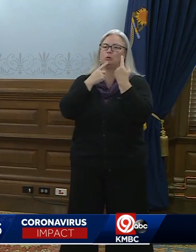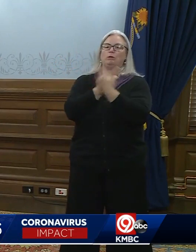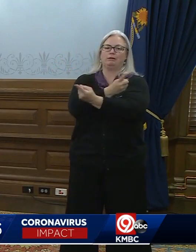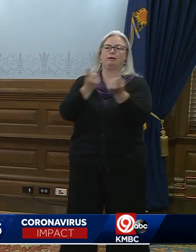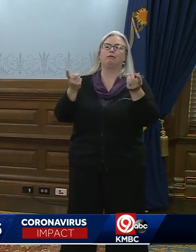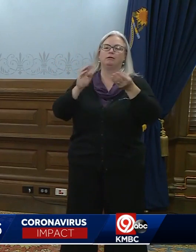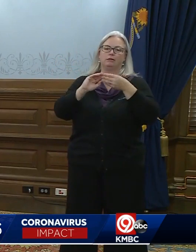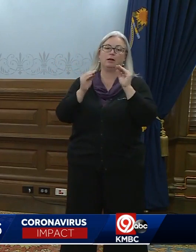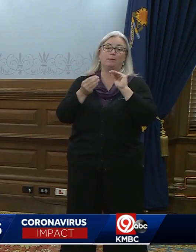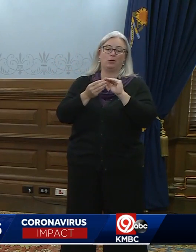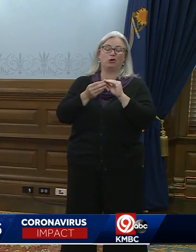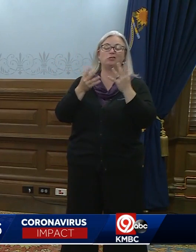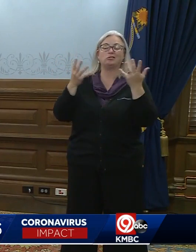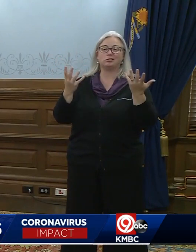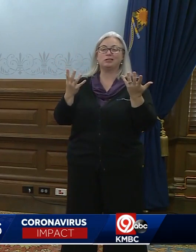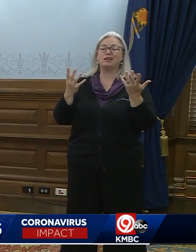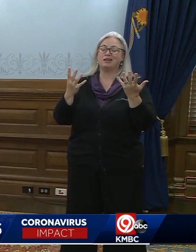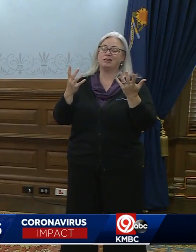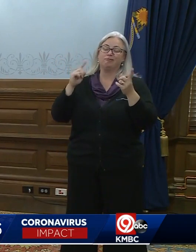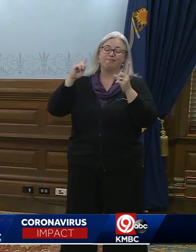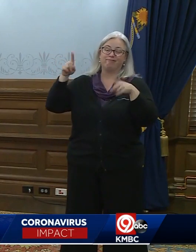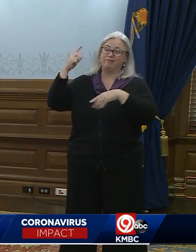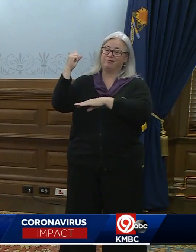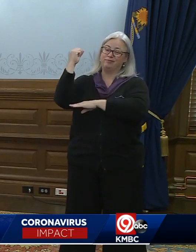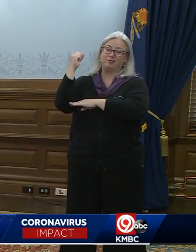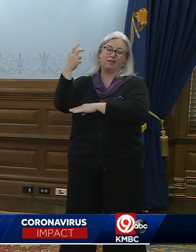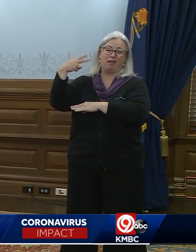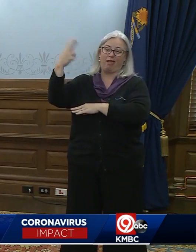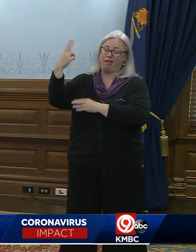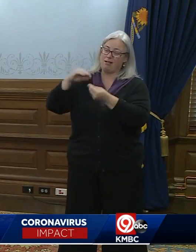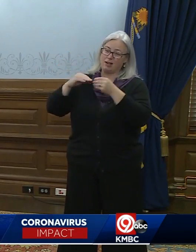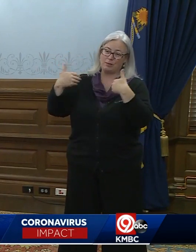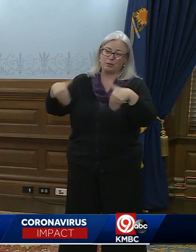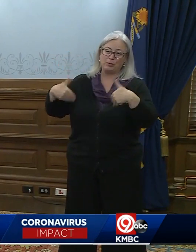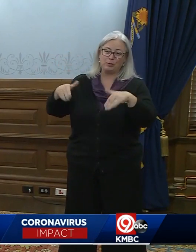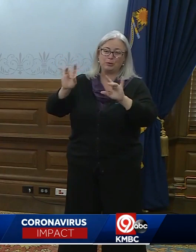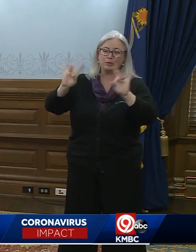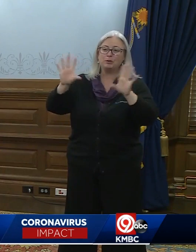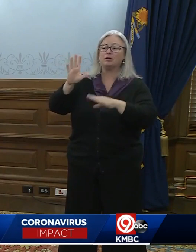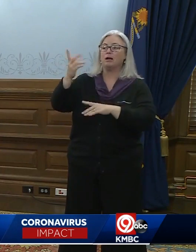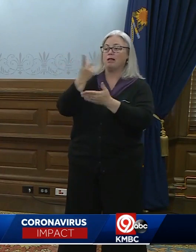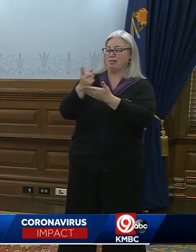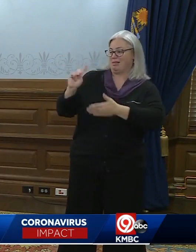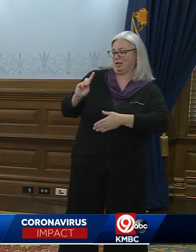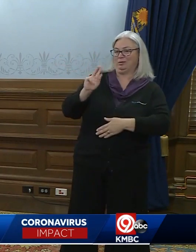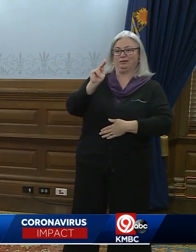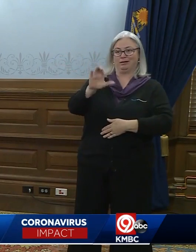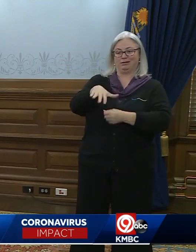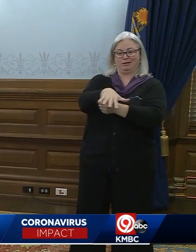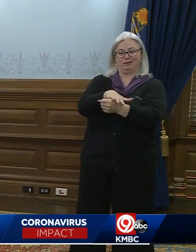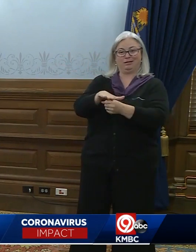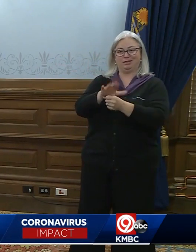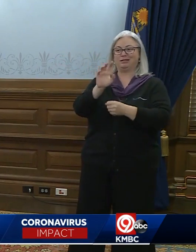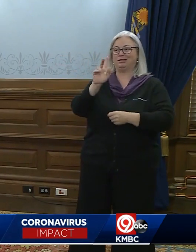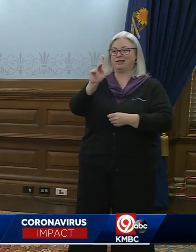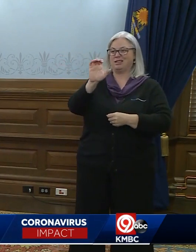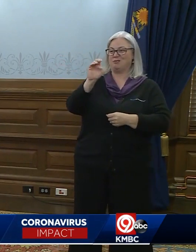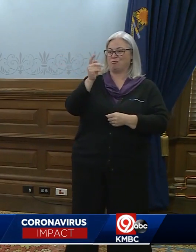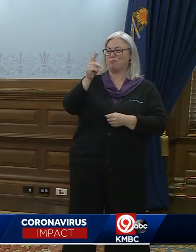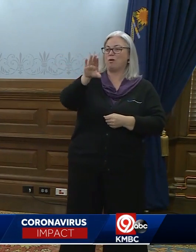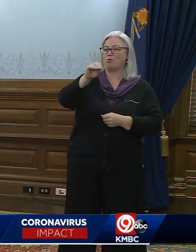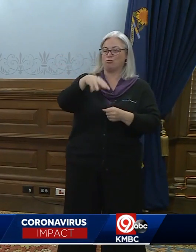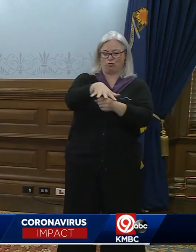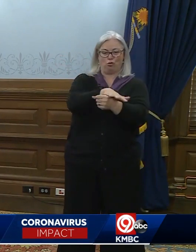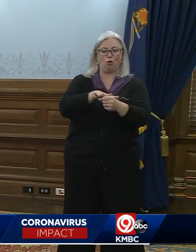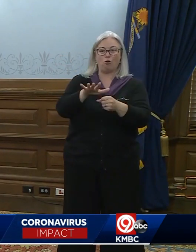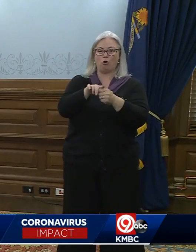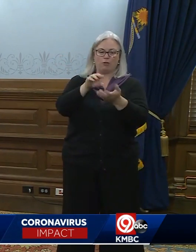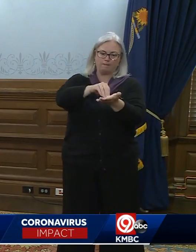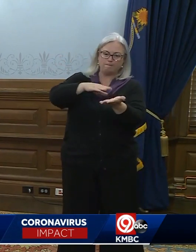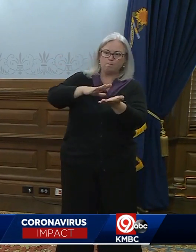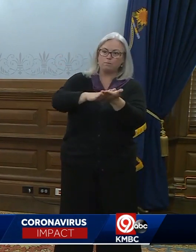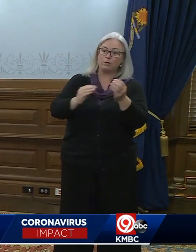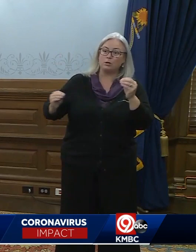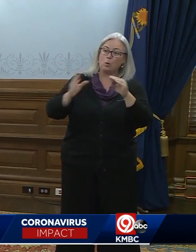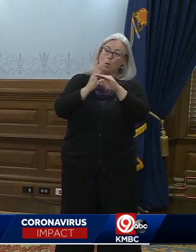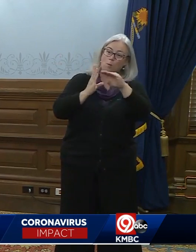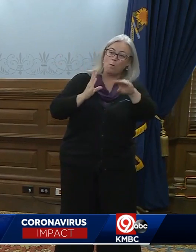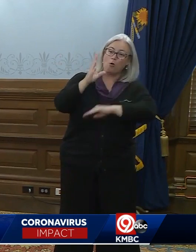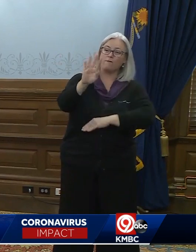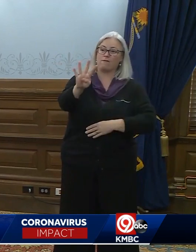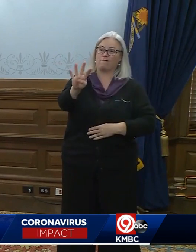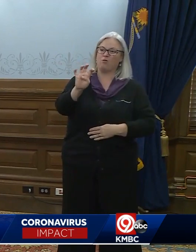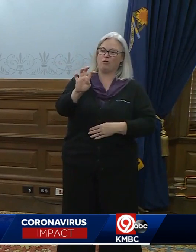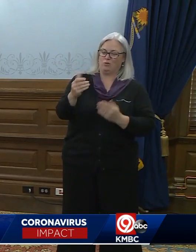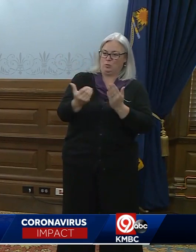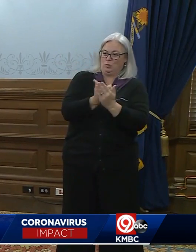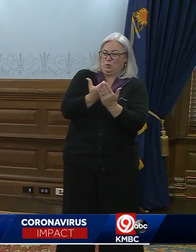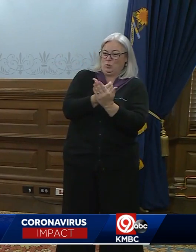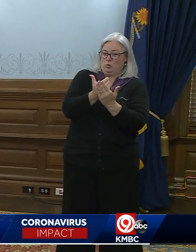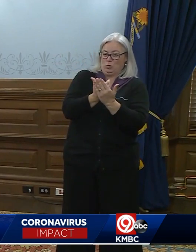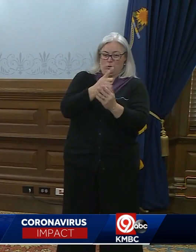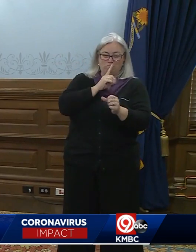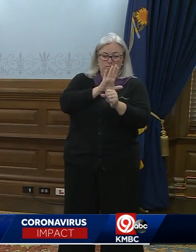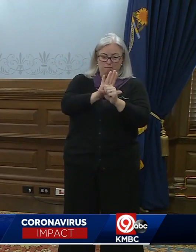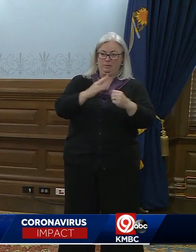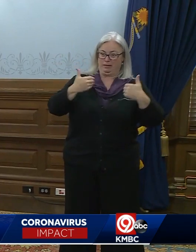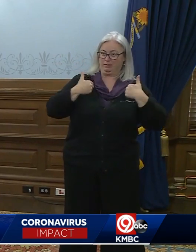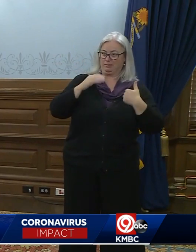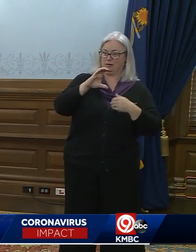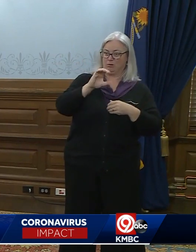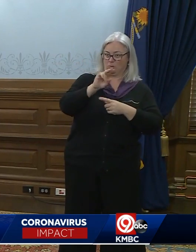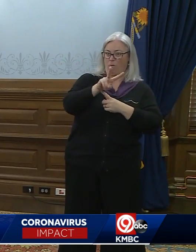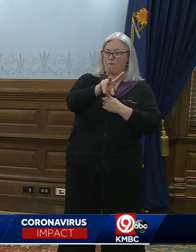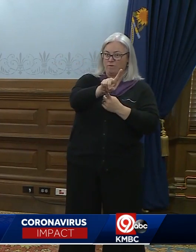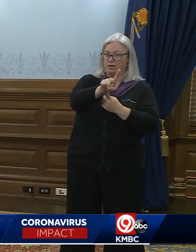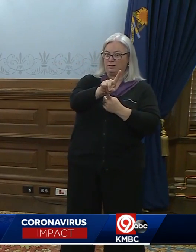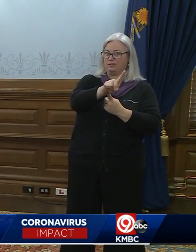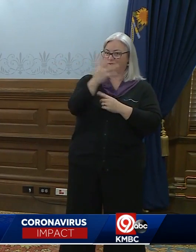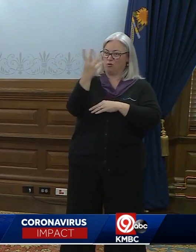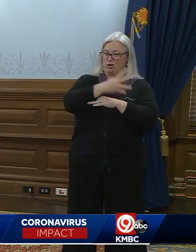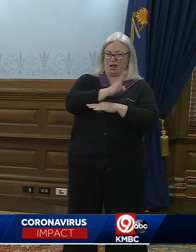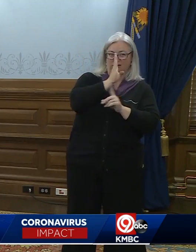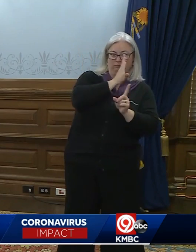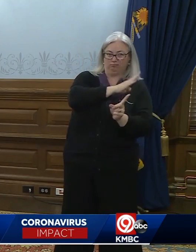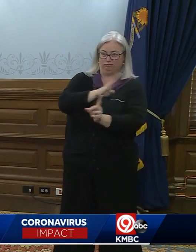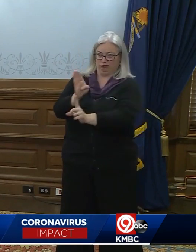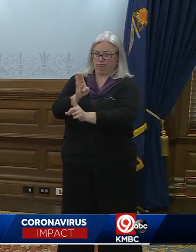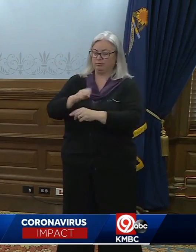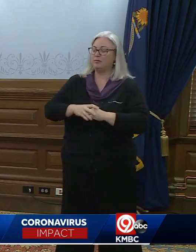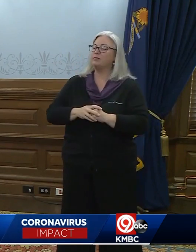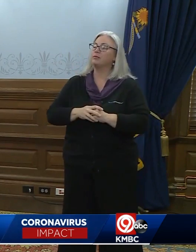I HAVE THE UNFORTUNATE TASK OF ONCE AGAIN ANNOUNCING OUR NUMBERS ARE AT AN ALL-TIME HIGH LAST WEEK IN THE KANSAS CITY AREA THE KC METRO AREA RECORDED MORE THAN 400 NEW COVID CASES